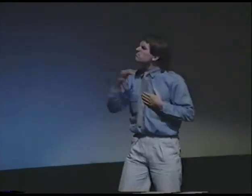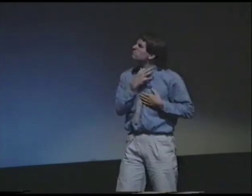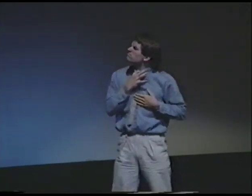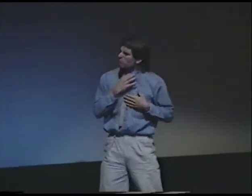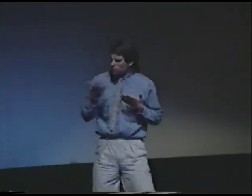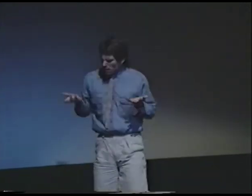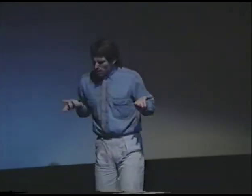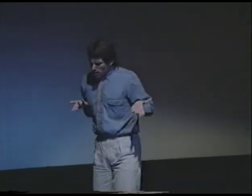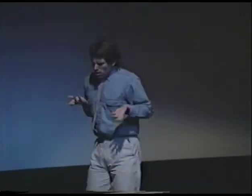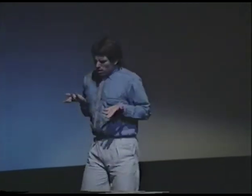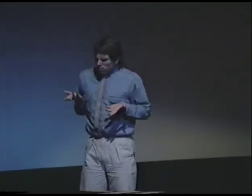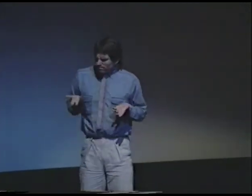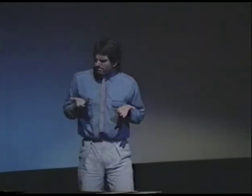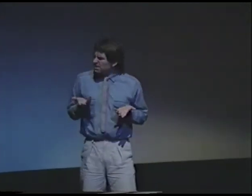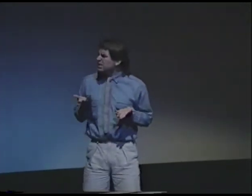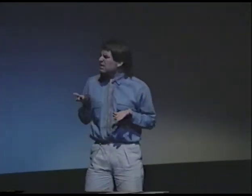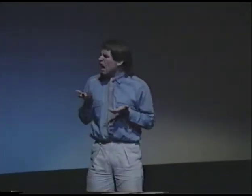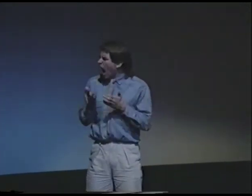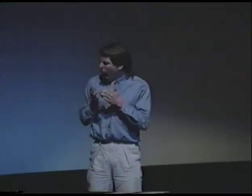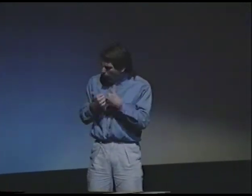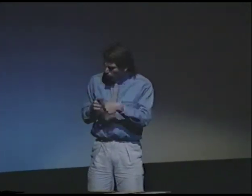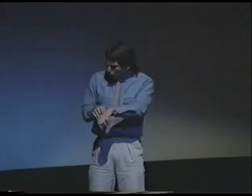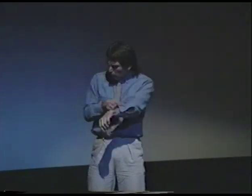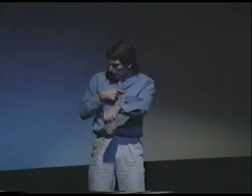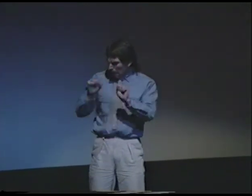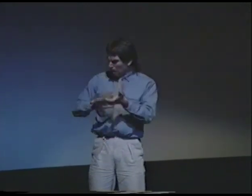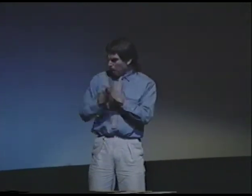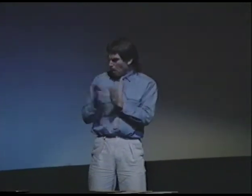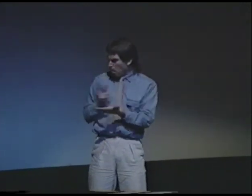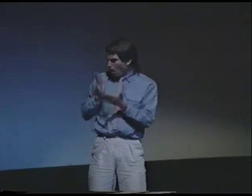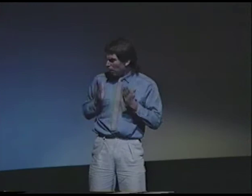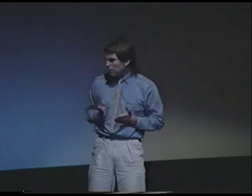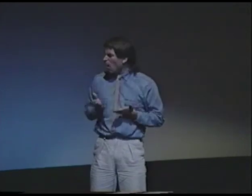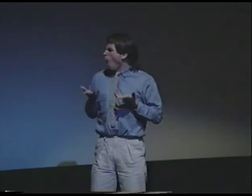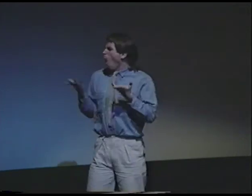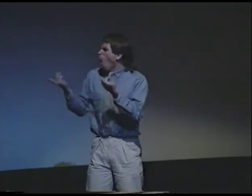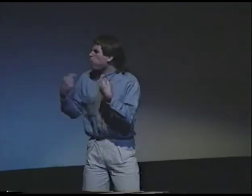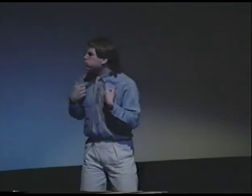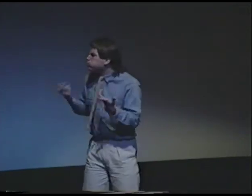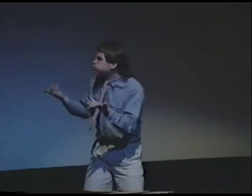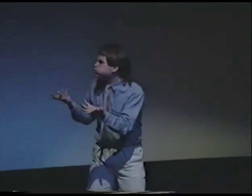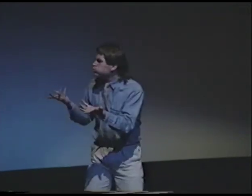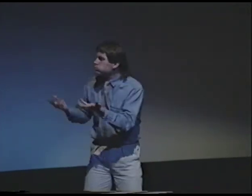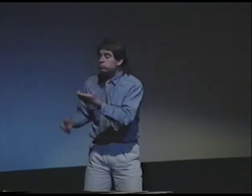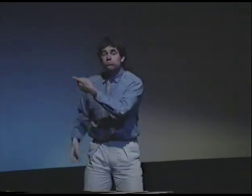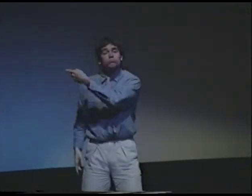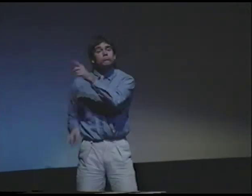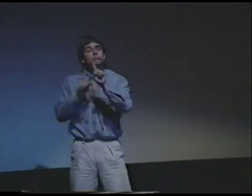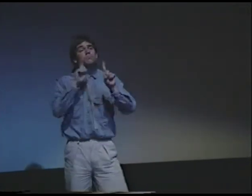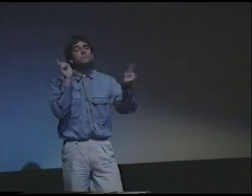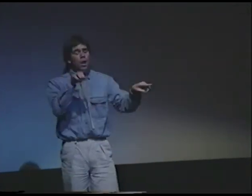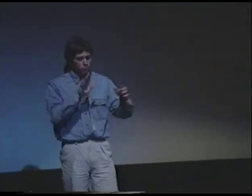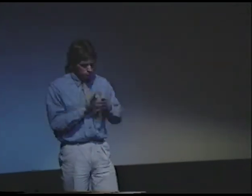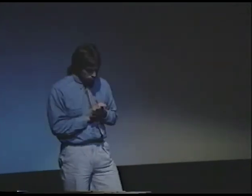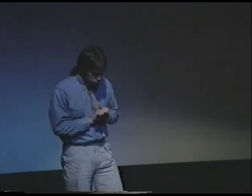And one of her students asked, how long does it take to become a poet? What do you do?